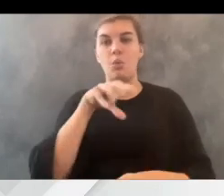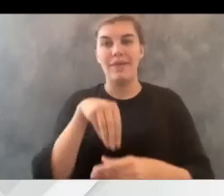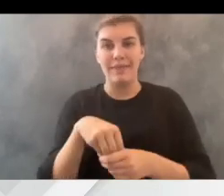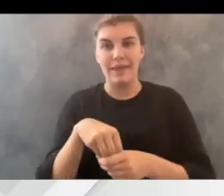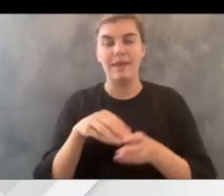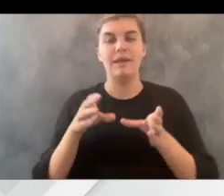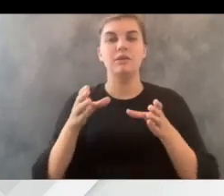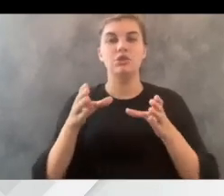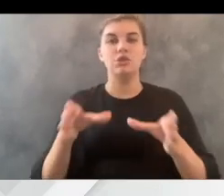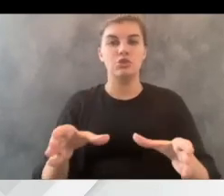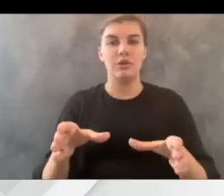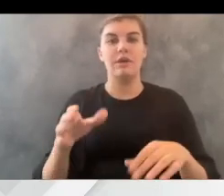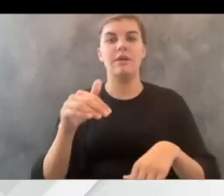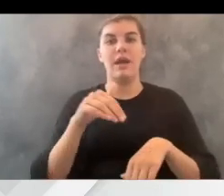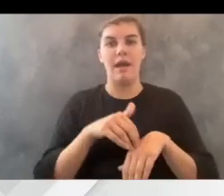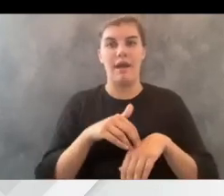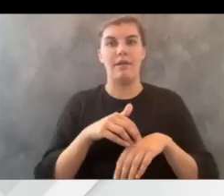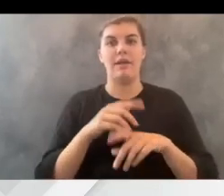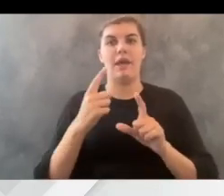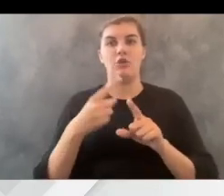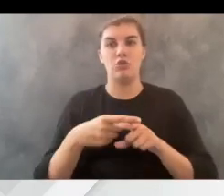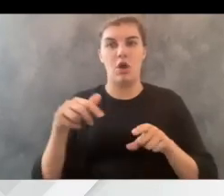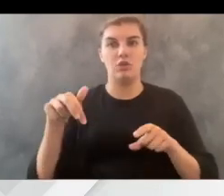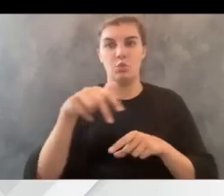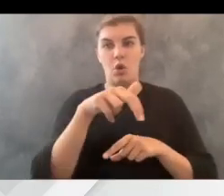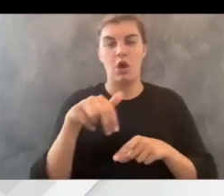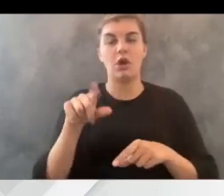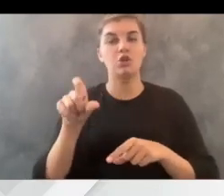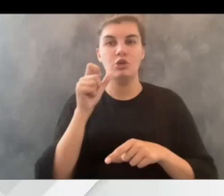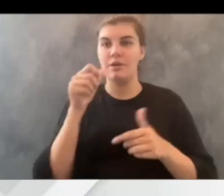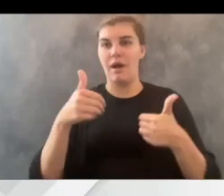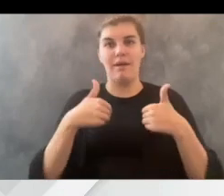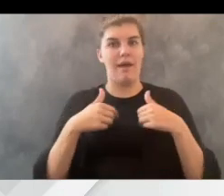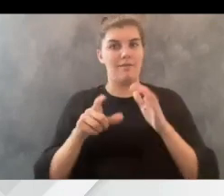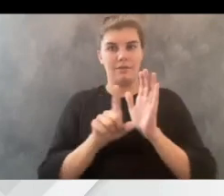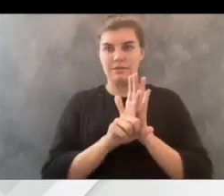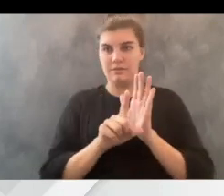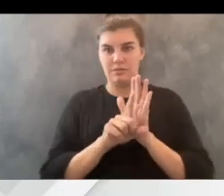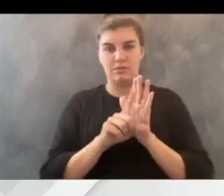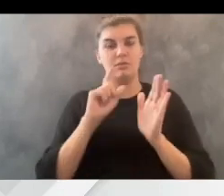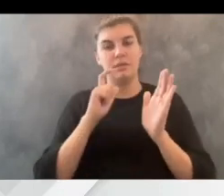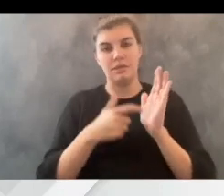at a crosswalk should not have detectable warning surfaces adjacent to the rail track.